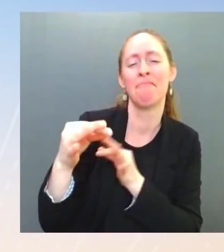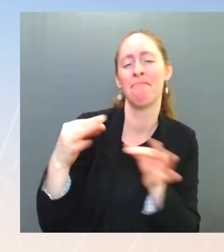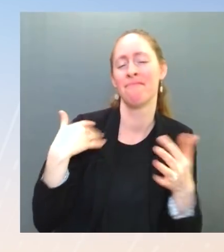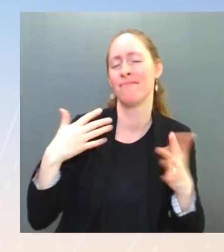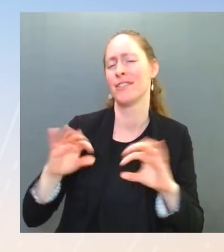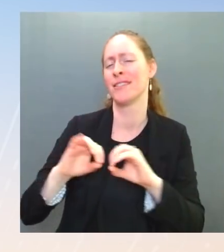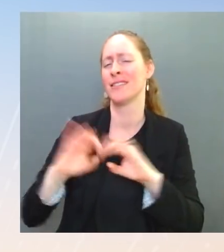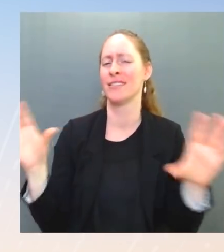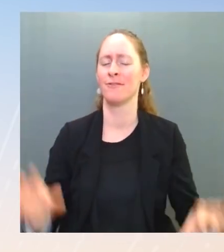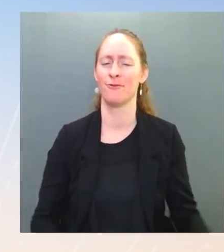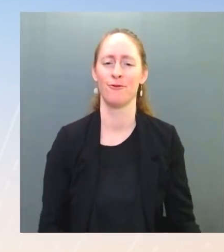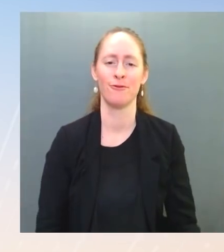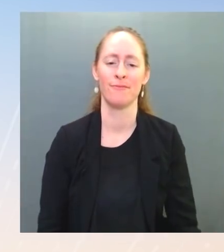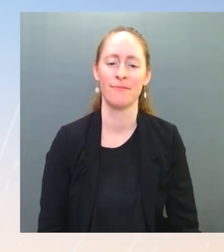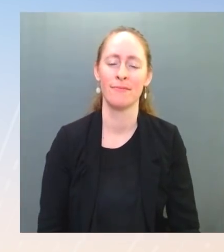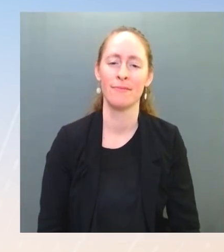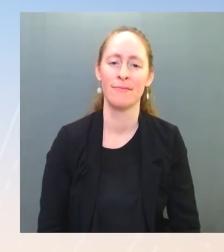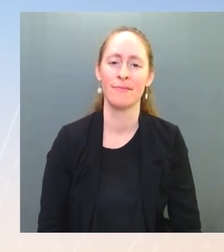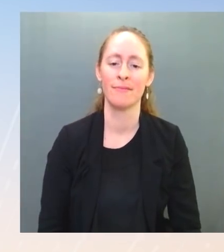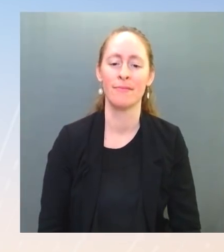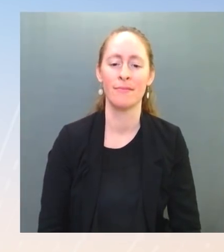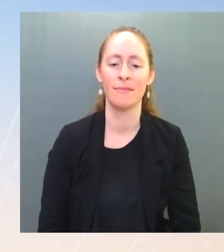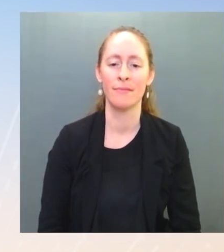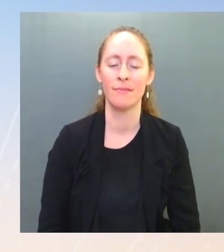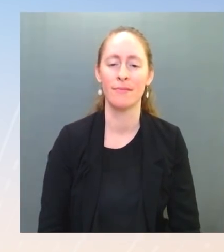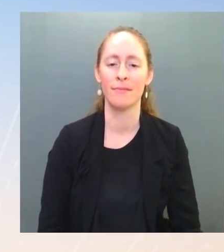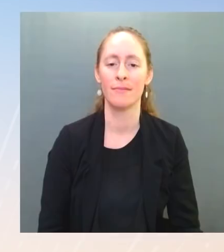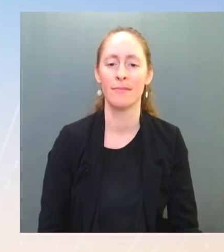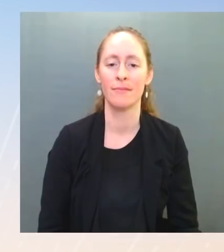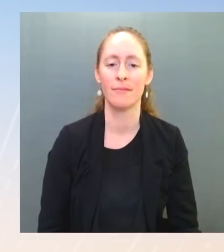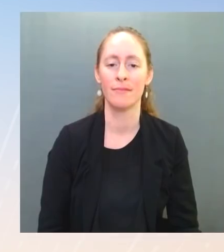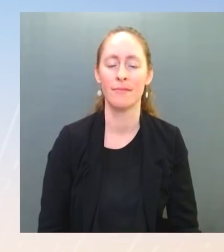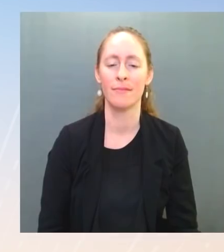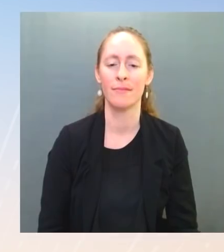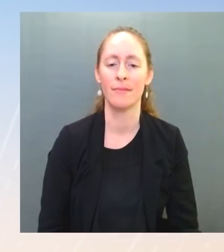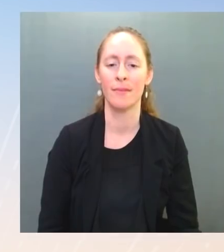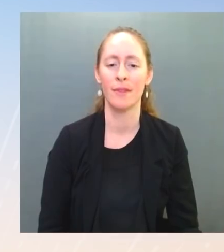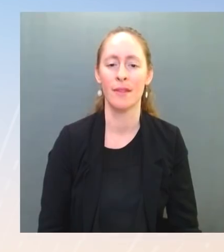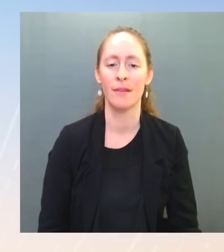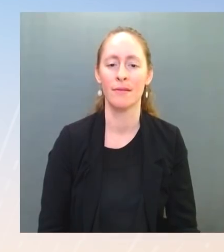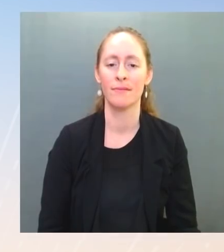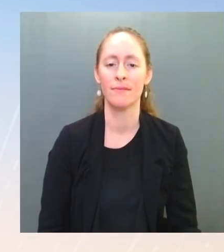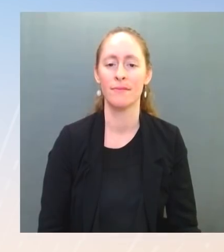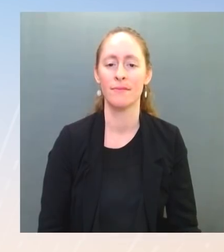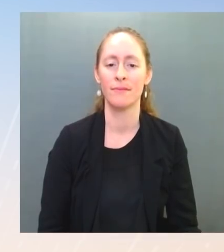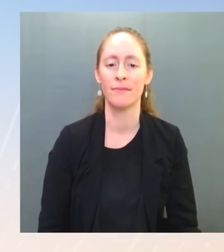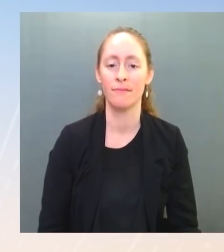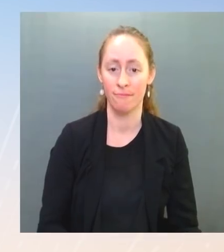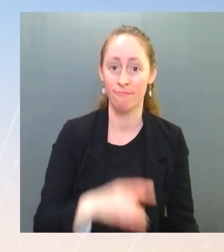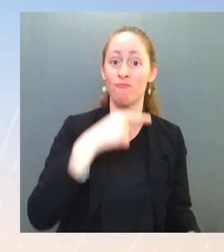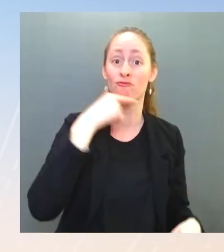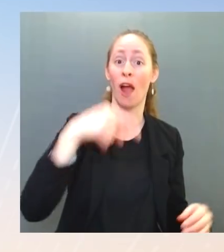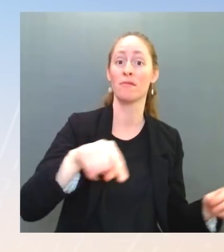of Russia's invasion of Ukraine and Vladimir Putin. And we've often heard the Administration . I just got back. Actually, last week,